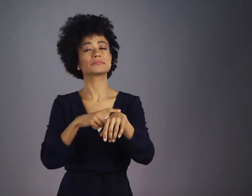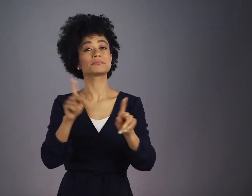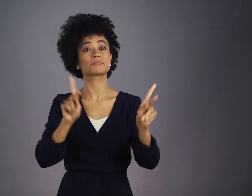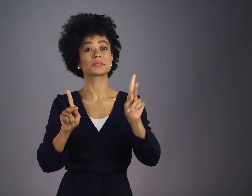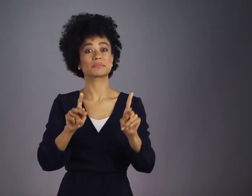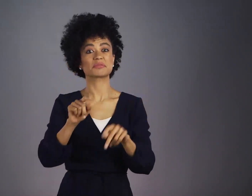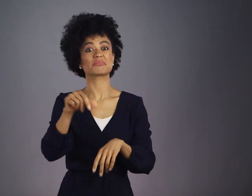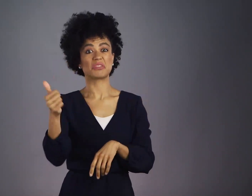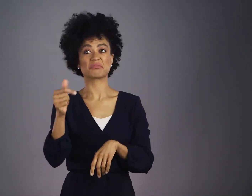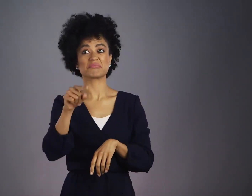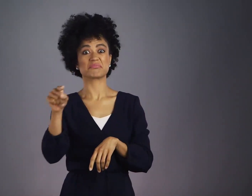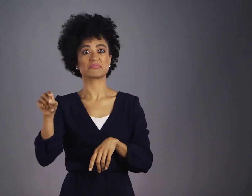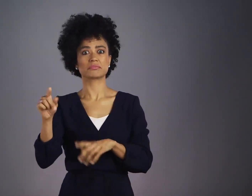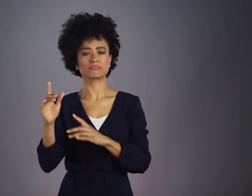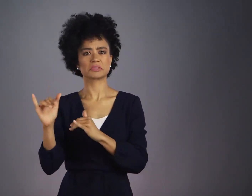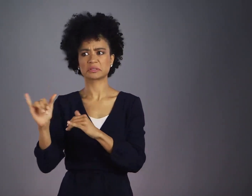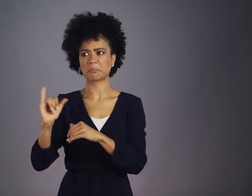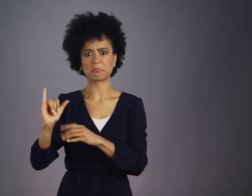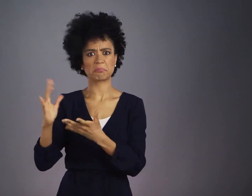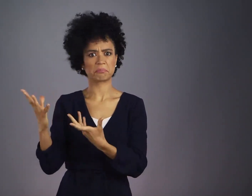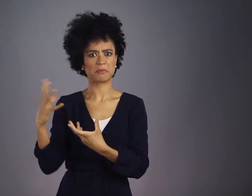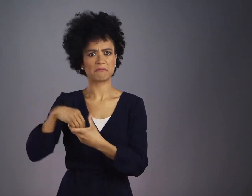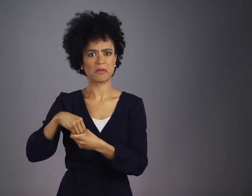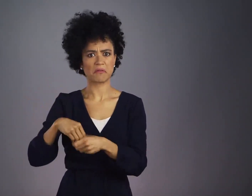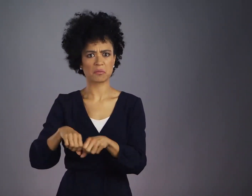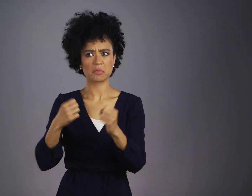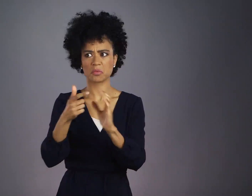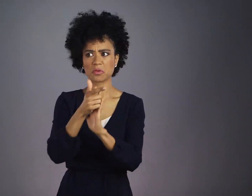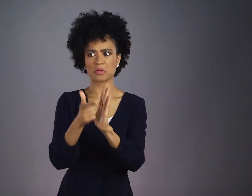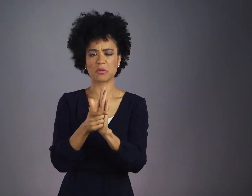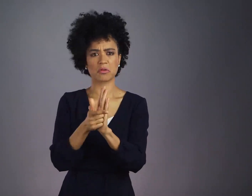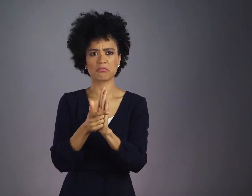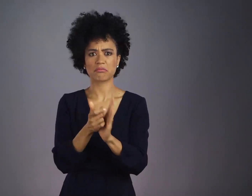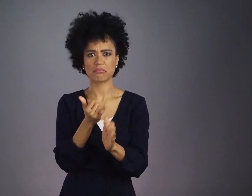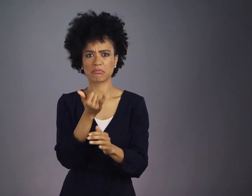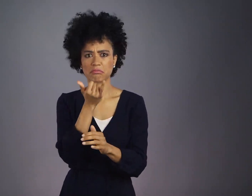Usually, however, other people are involved.